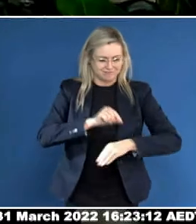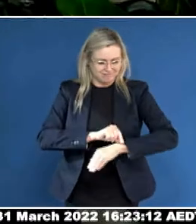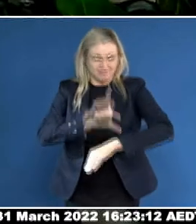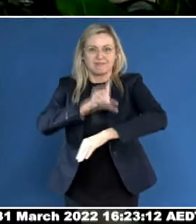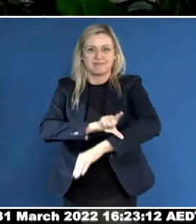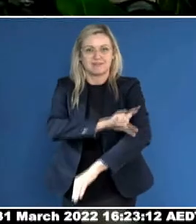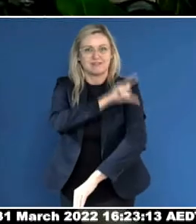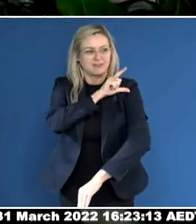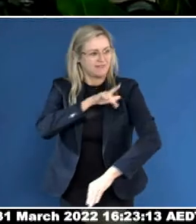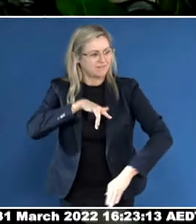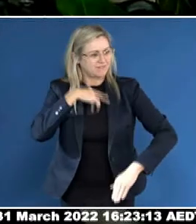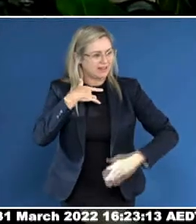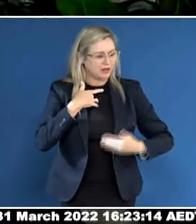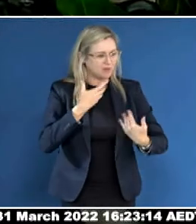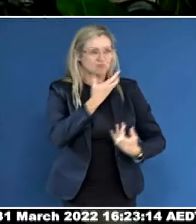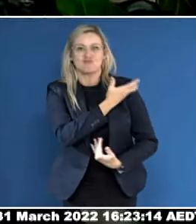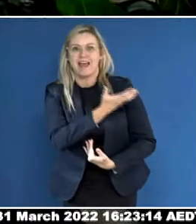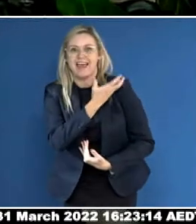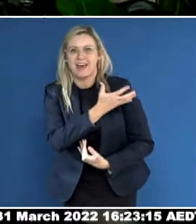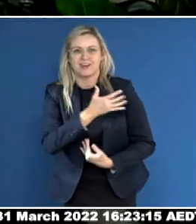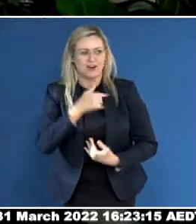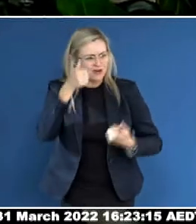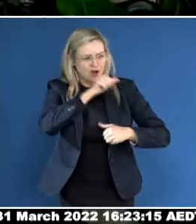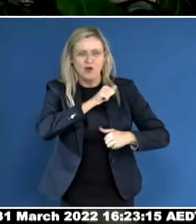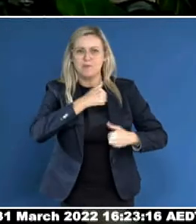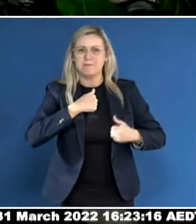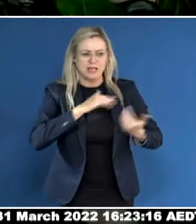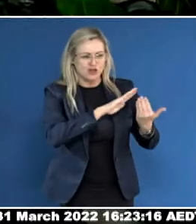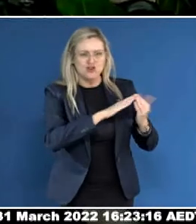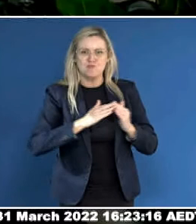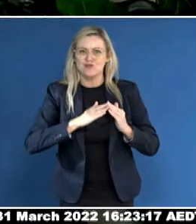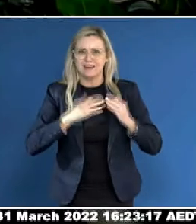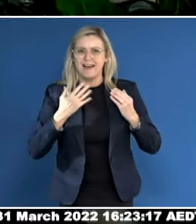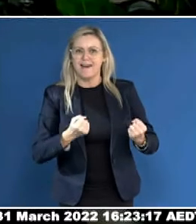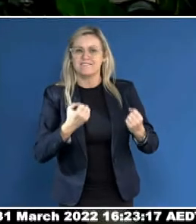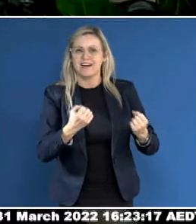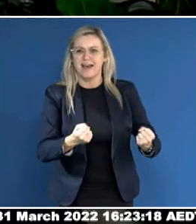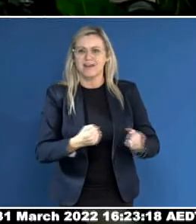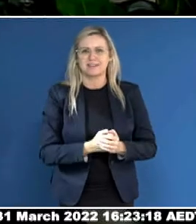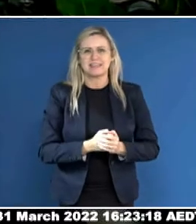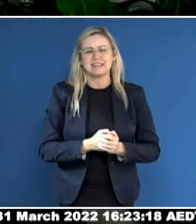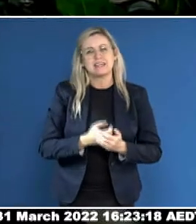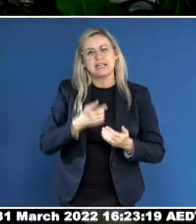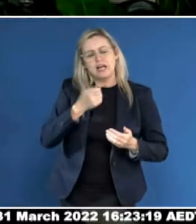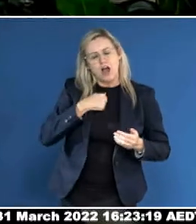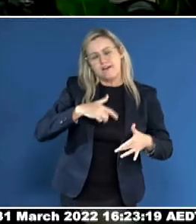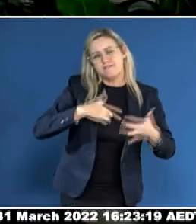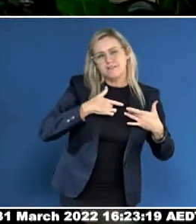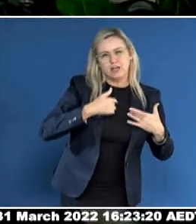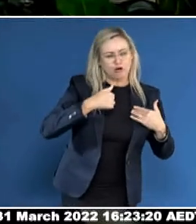We've seen it in other amazing revolutions such as the LGBTIQA+ community and this is